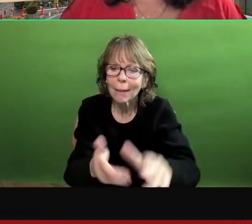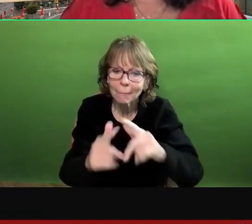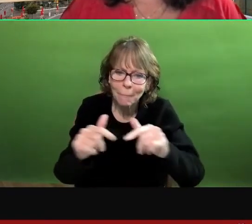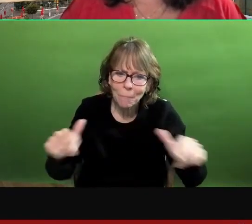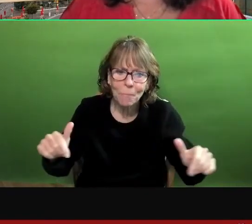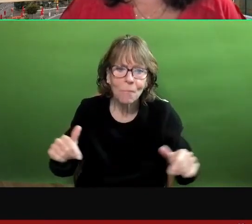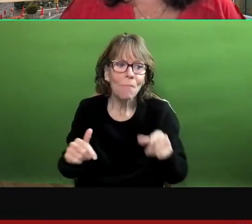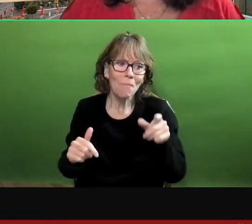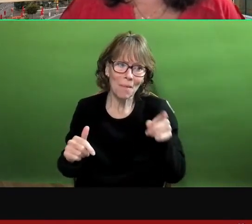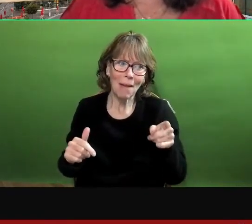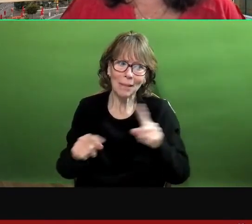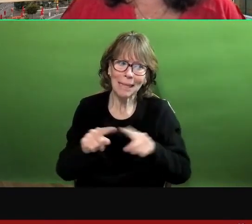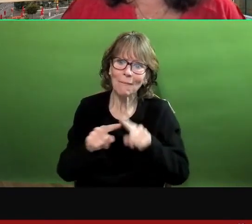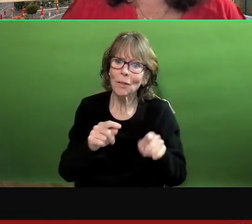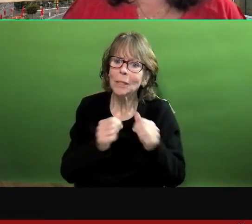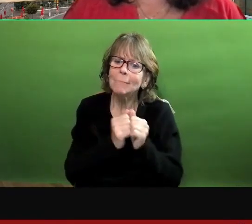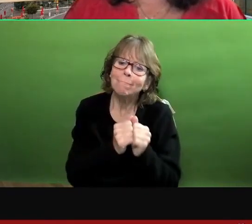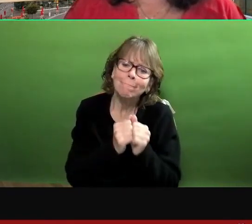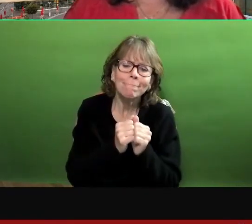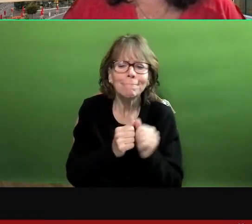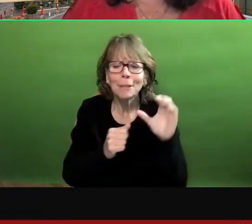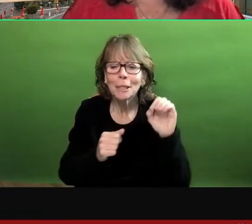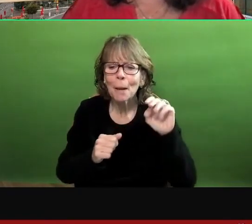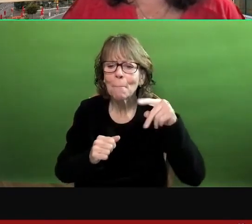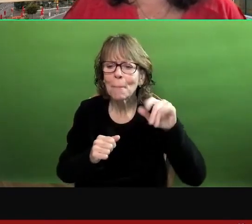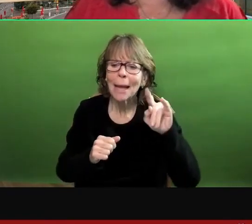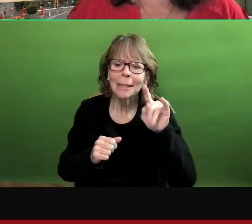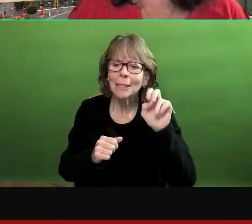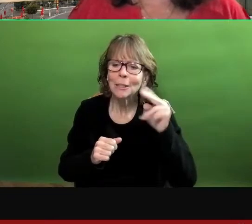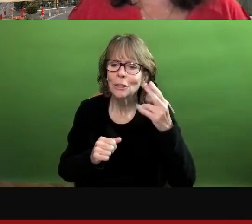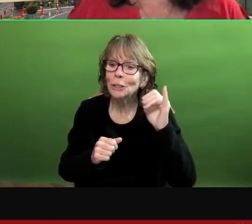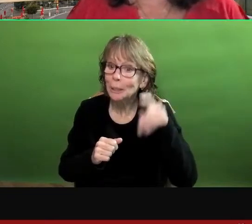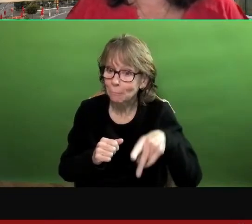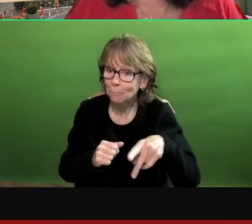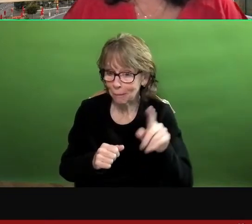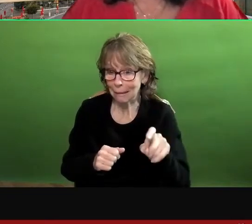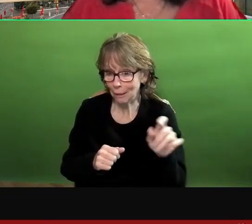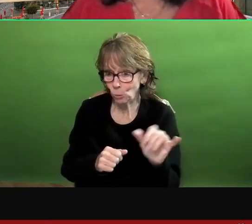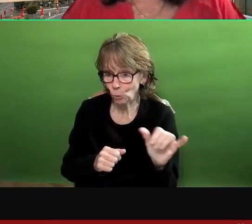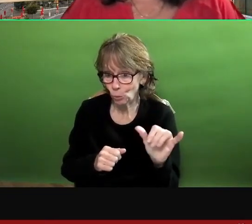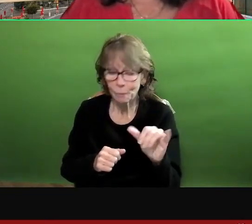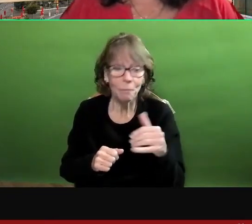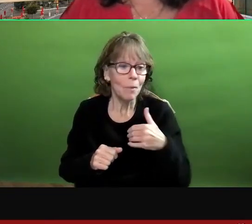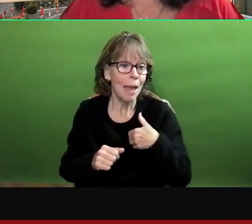And so there's been conversational AI as well as social assistive robotics that have been